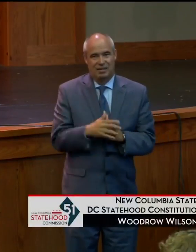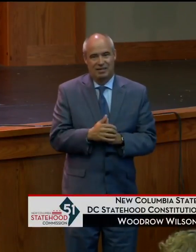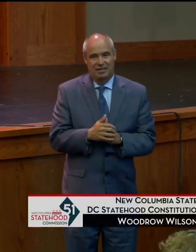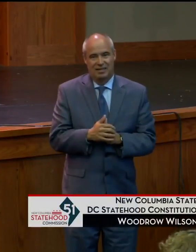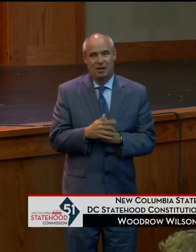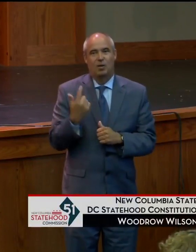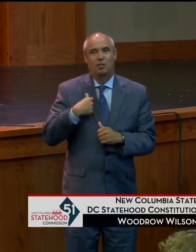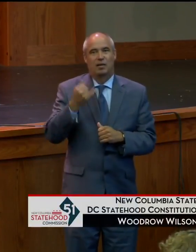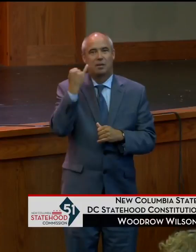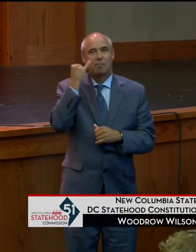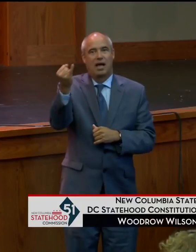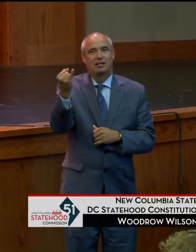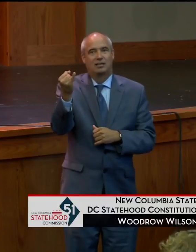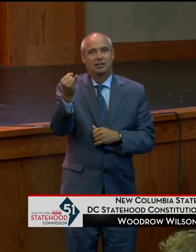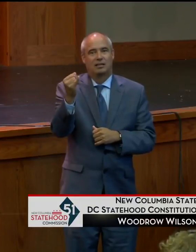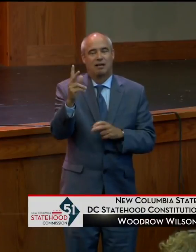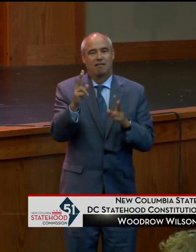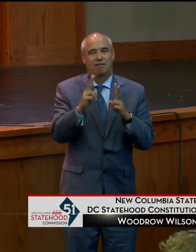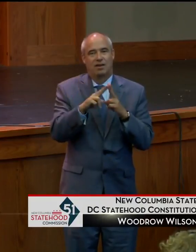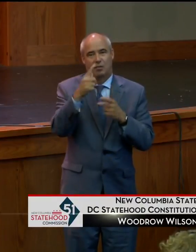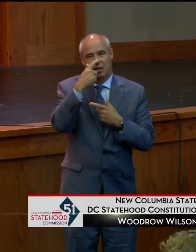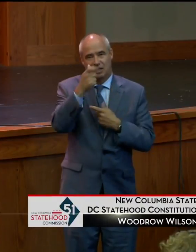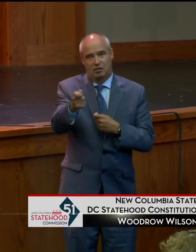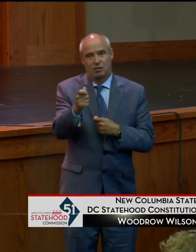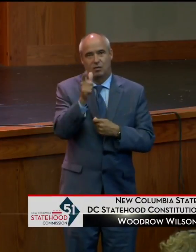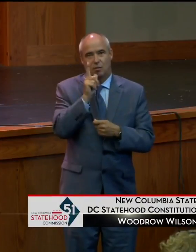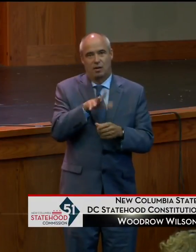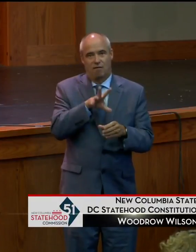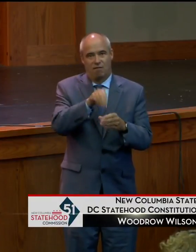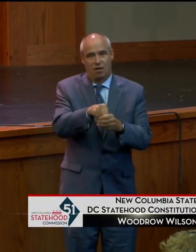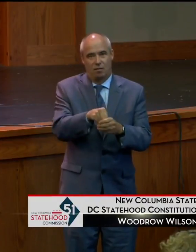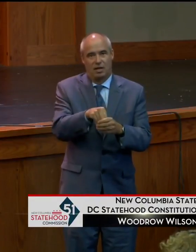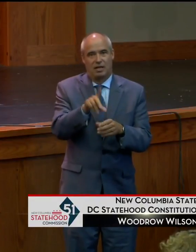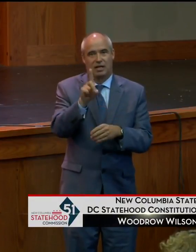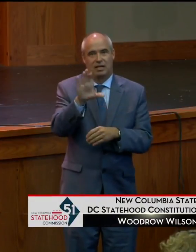AS YOU CAN IMAGINE, IT HAS BEEN VERY INTERESTING DIPPING MY FEET INTO D.C. POLITICS.